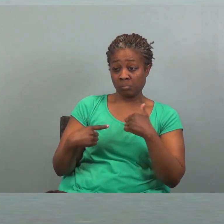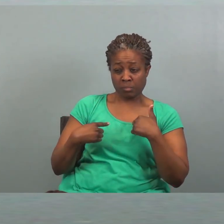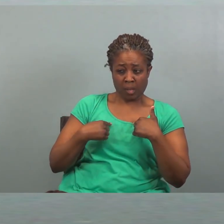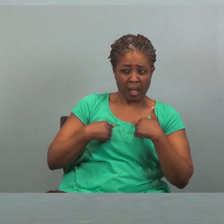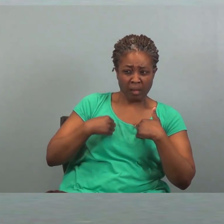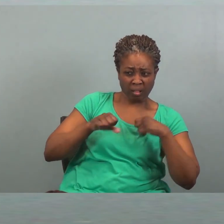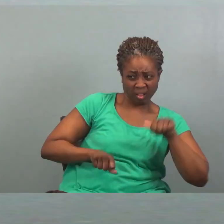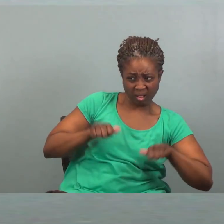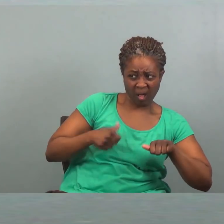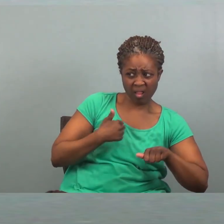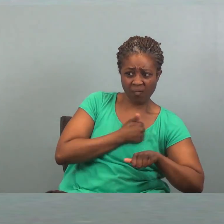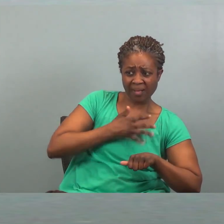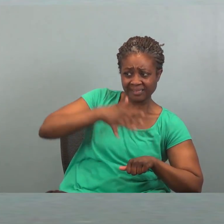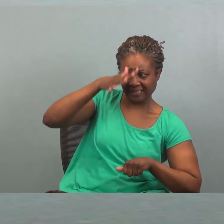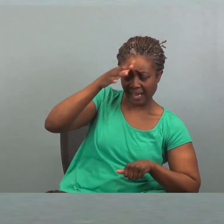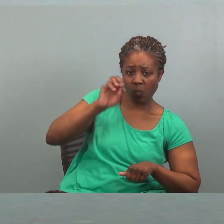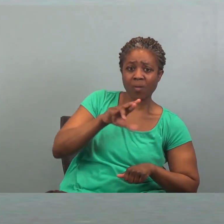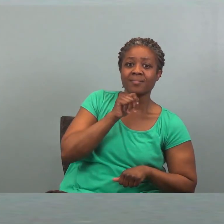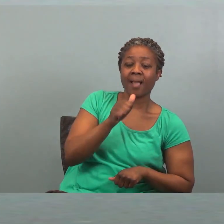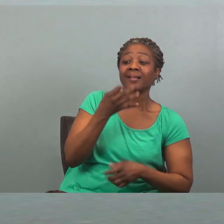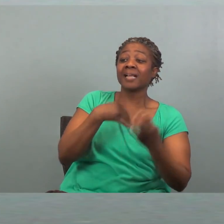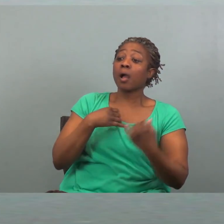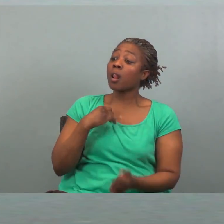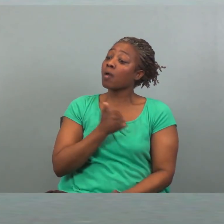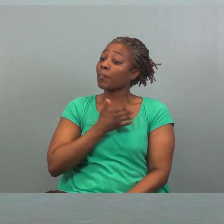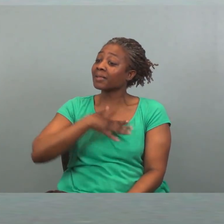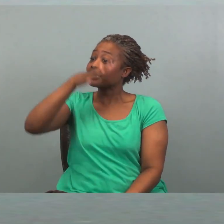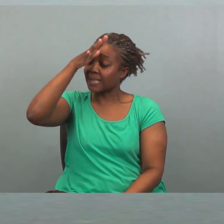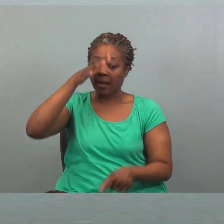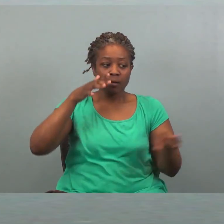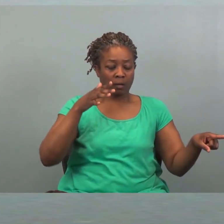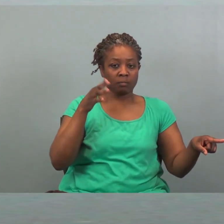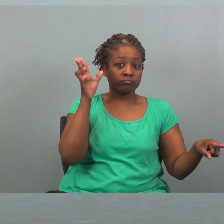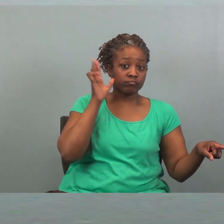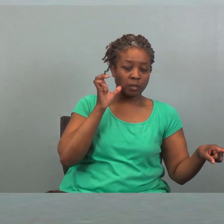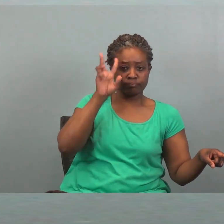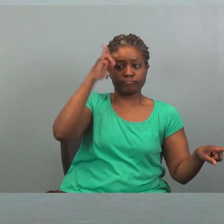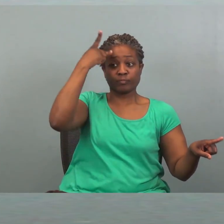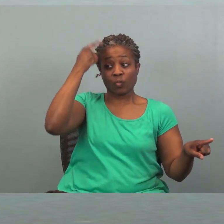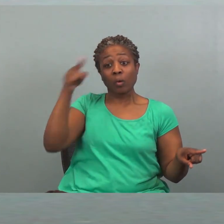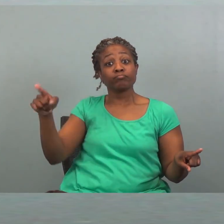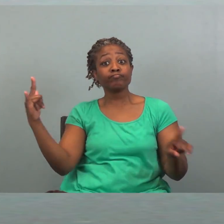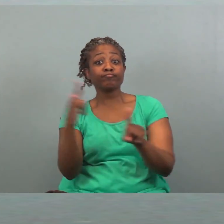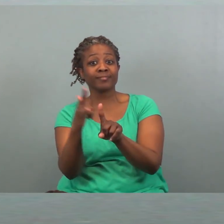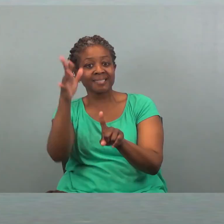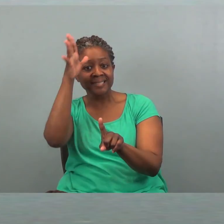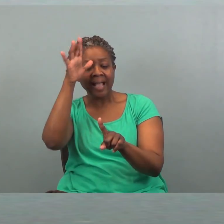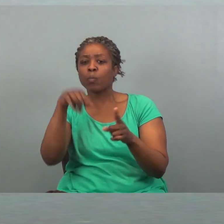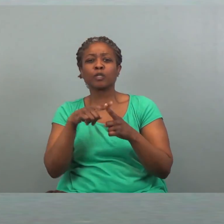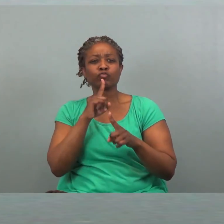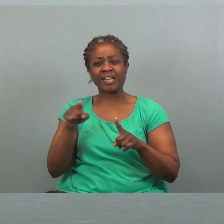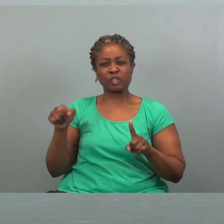"I'm uncertain about whether I love my father." If you interpret the signs as "I love my Dad!", overlooking the contradictory non-verbal cues, the provider will